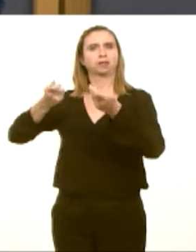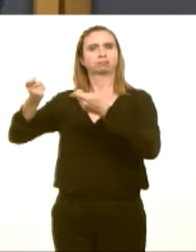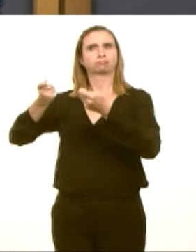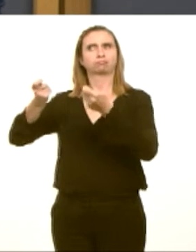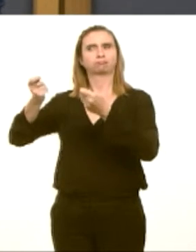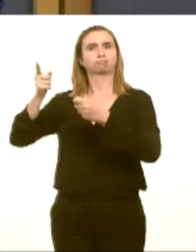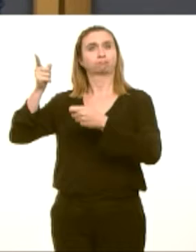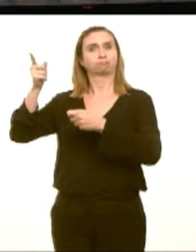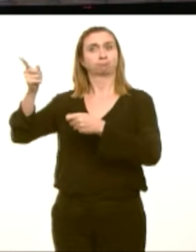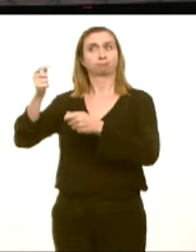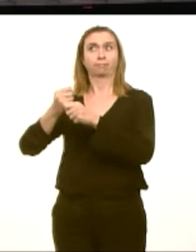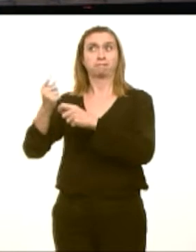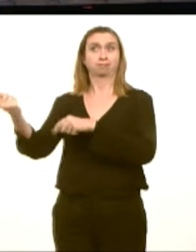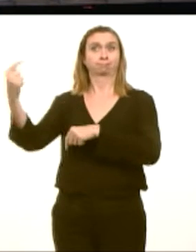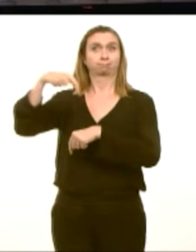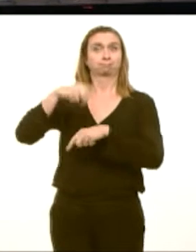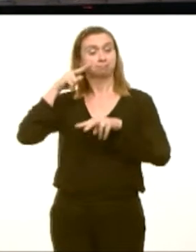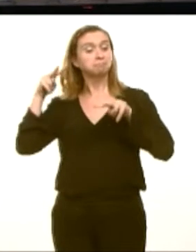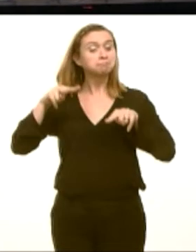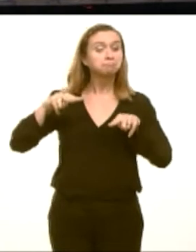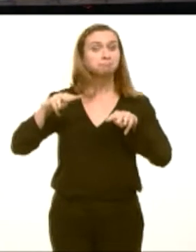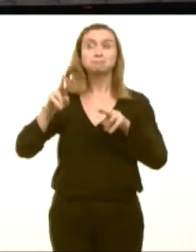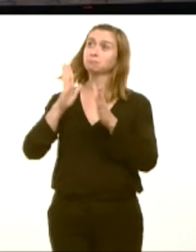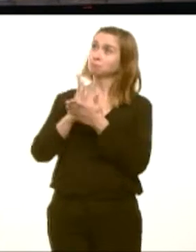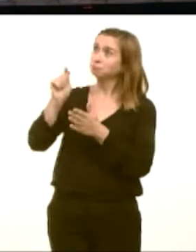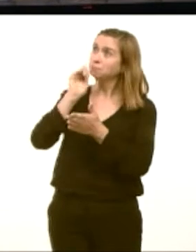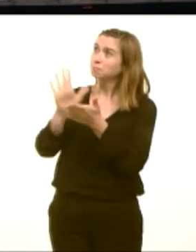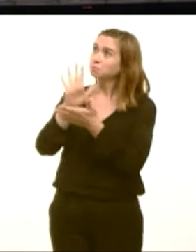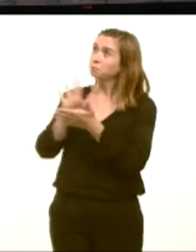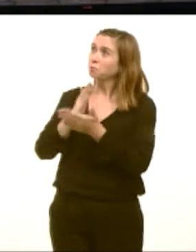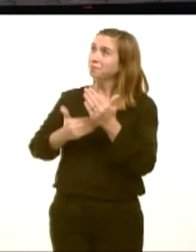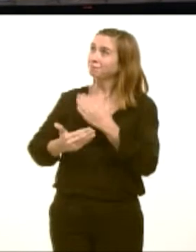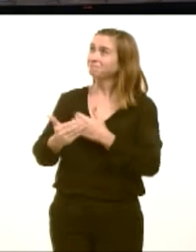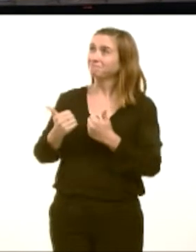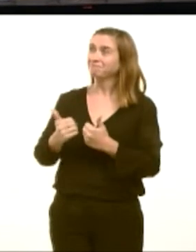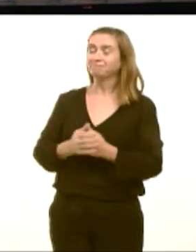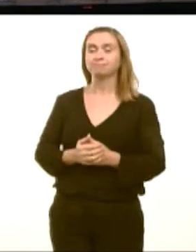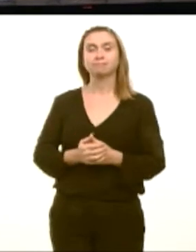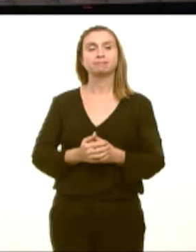So, Iím sure theyíll have a very enjoyable afternoon. Y Llywydd / The Presiding Officer: We now move to the first item on the agenda, which